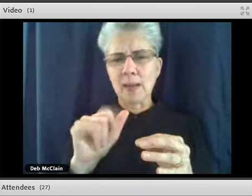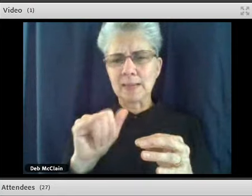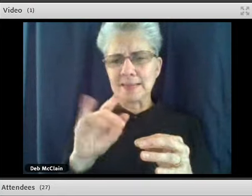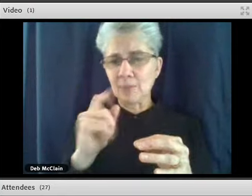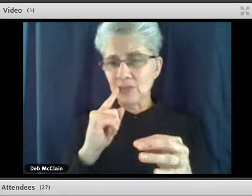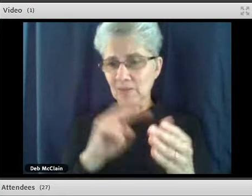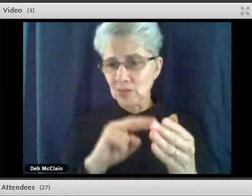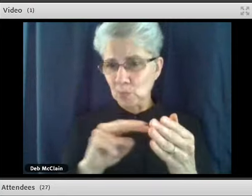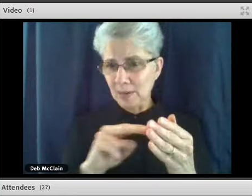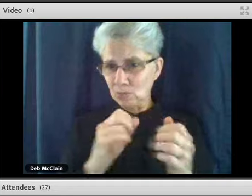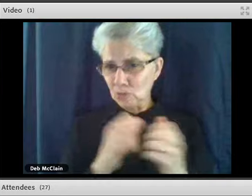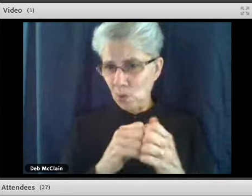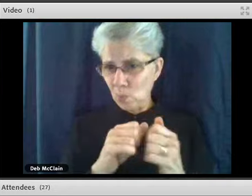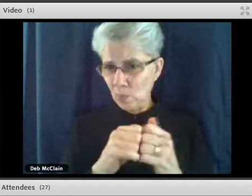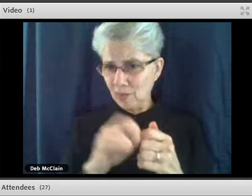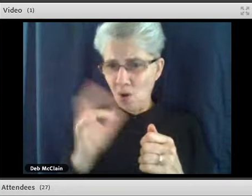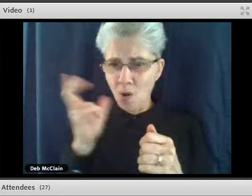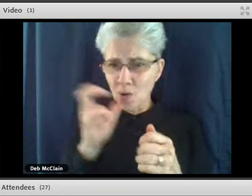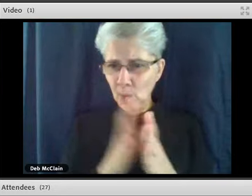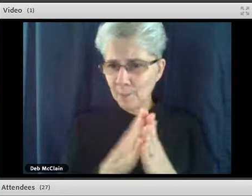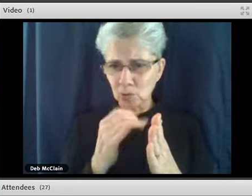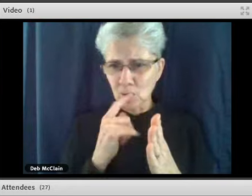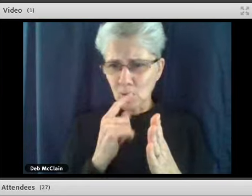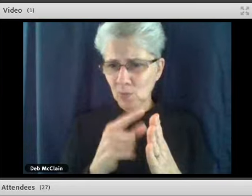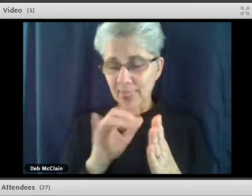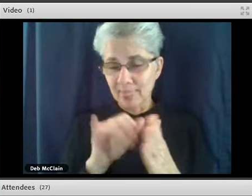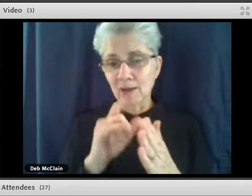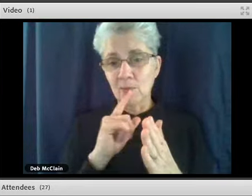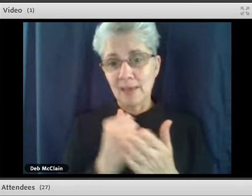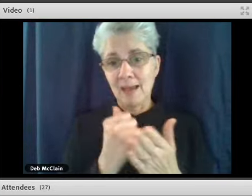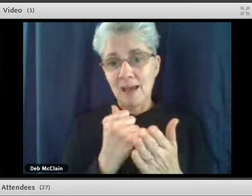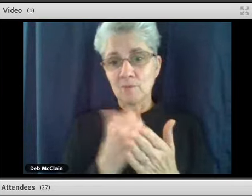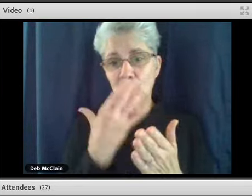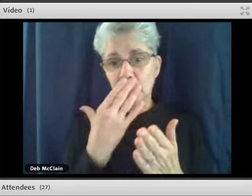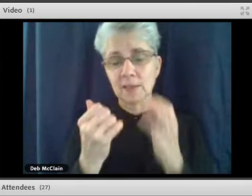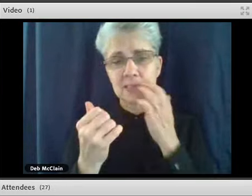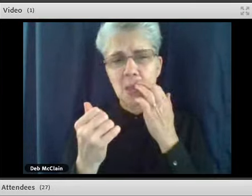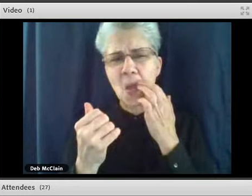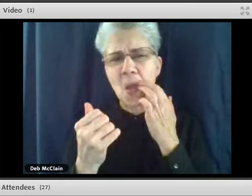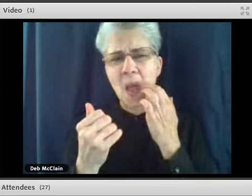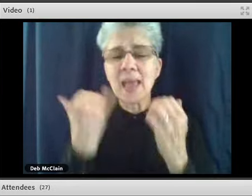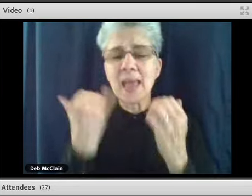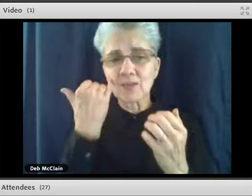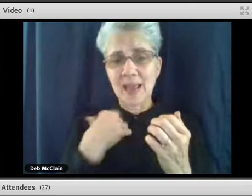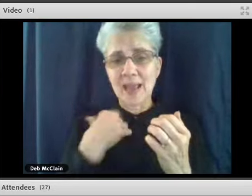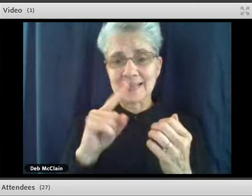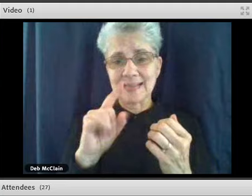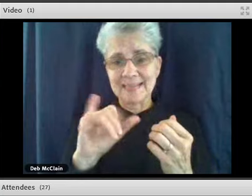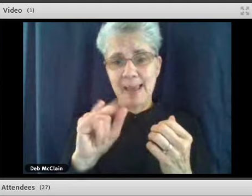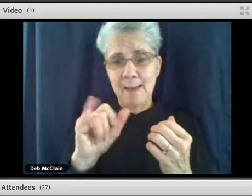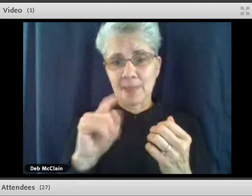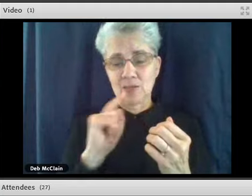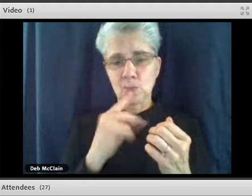and couldn't see the format well on her tablet. Did she have a screen reader to go with her audio book, or was -- because that could be helpful.